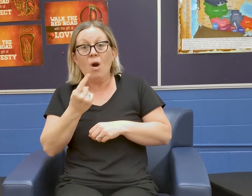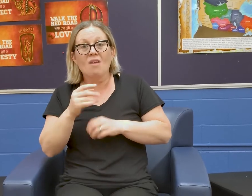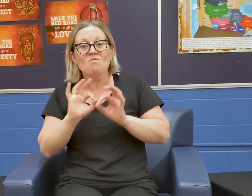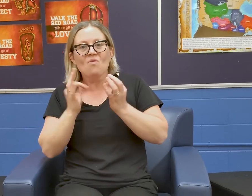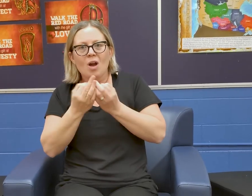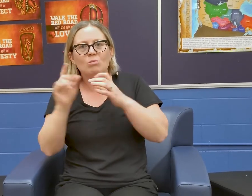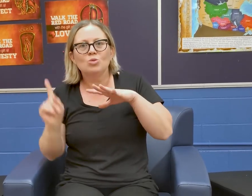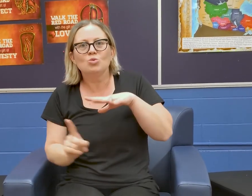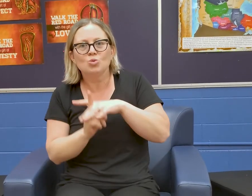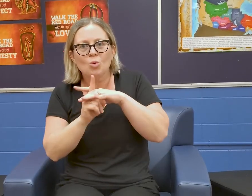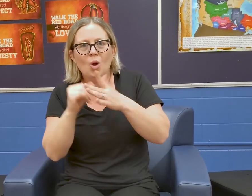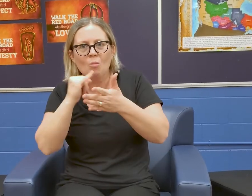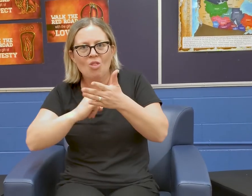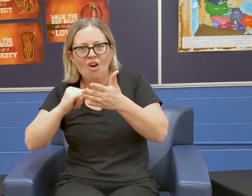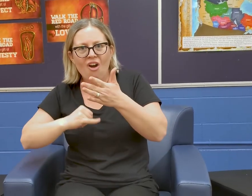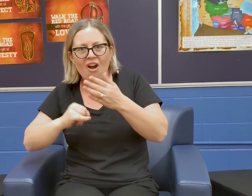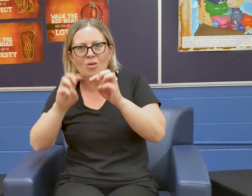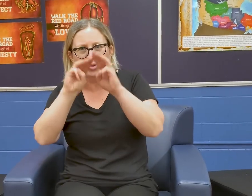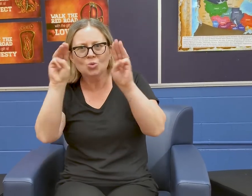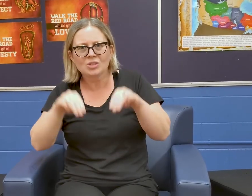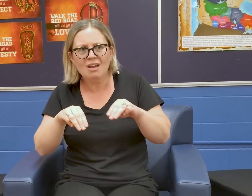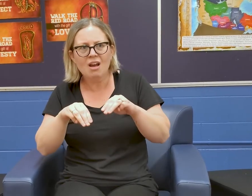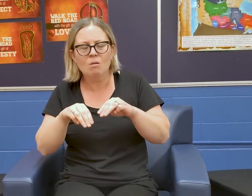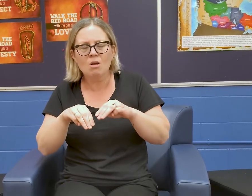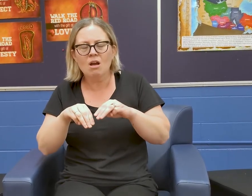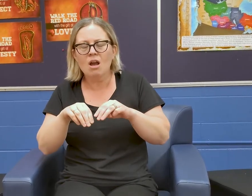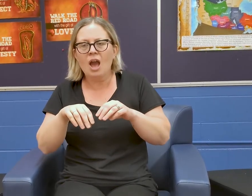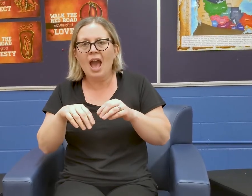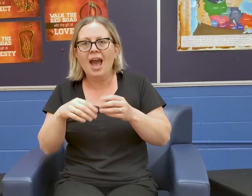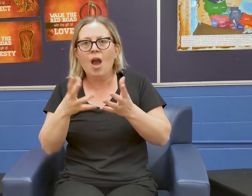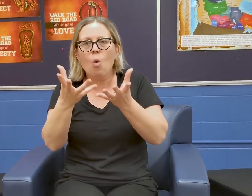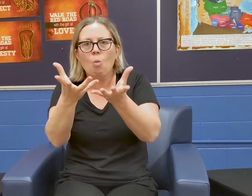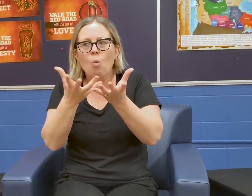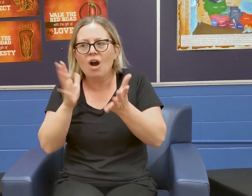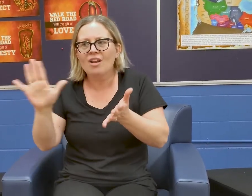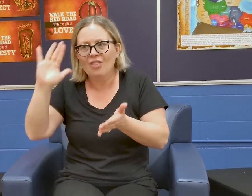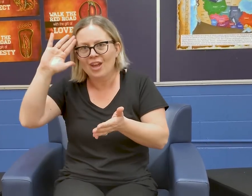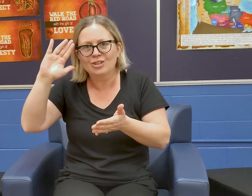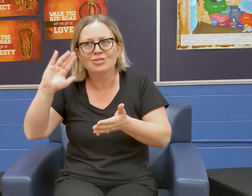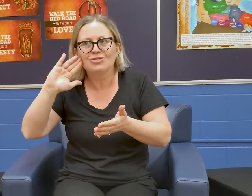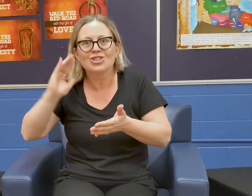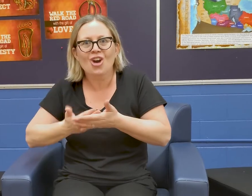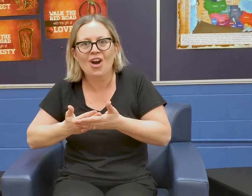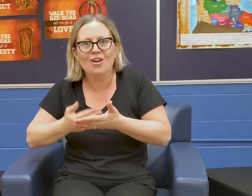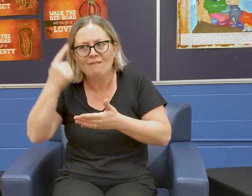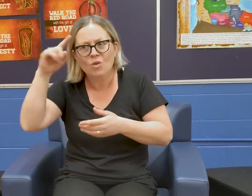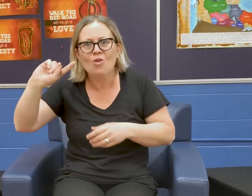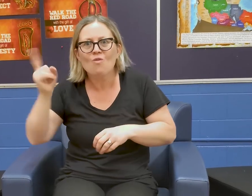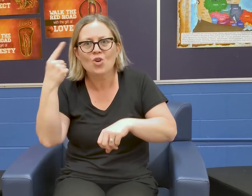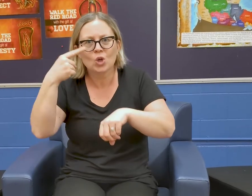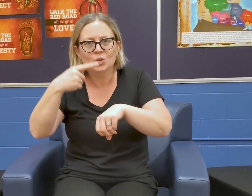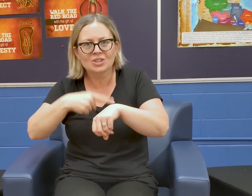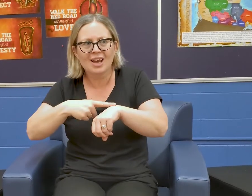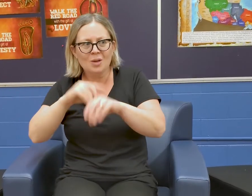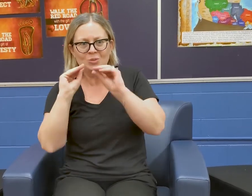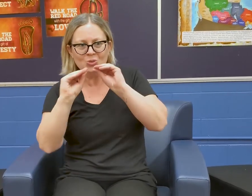When their families showed up at the art museum, they wanted their daughter to, for the first time,